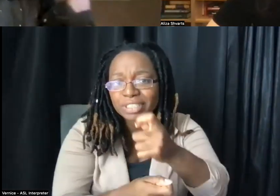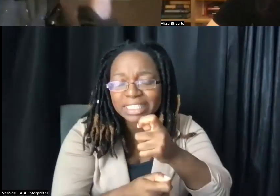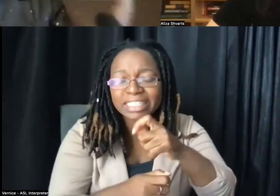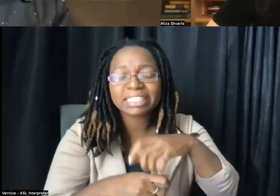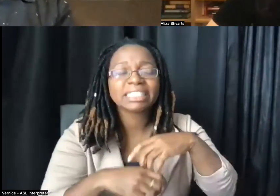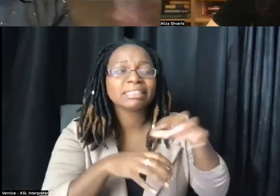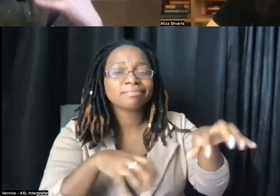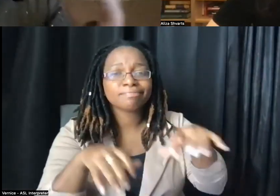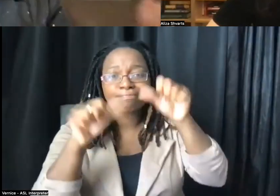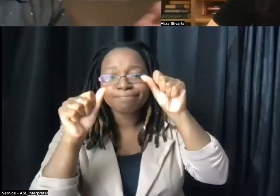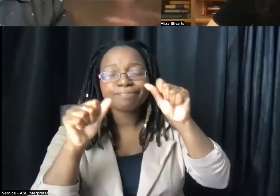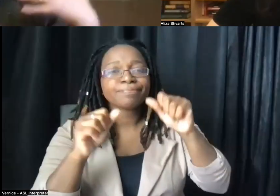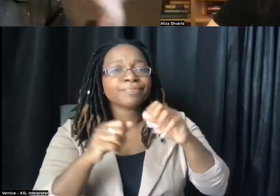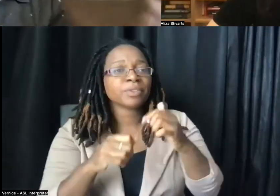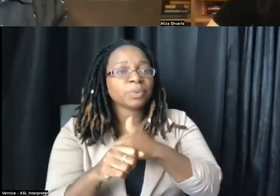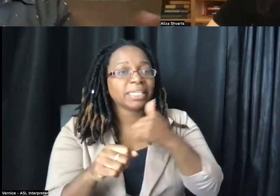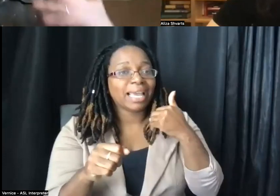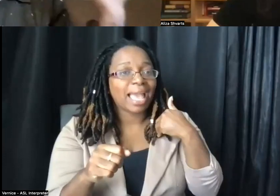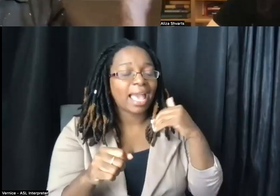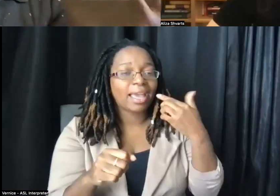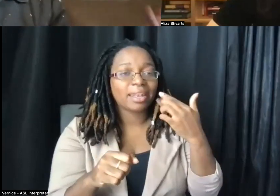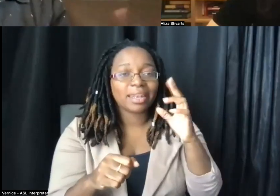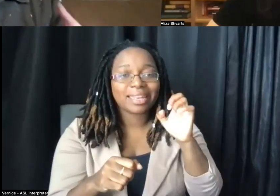who is interested in taking them and eventually